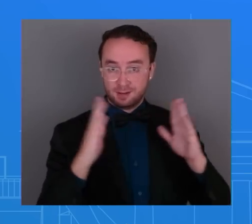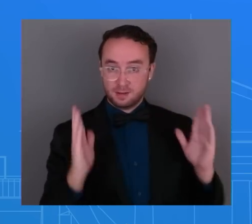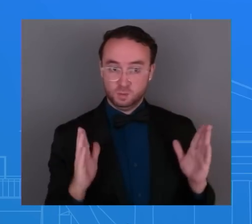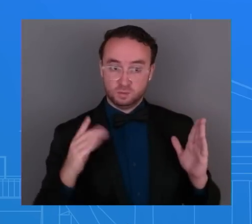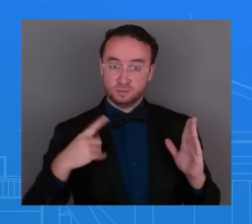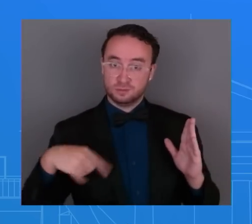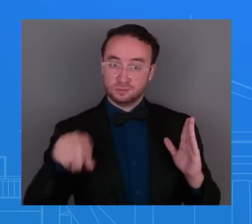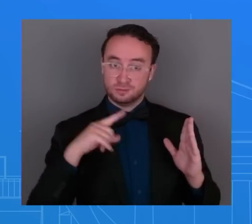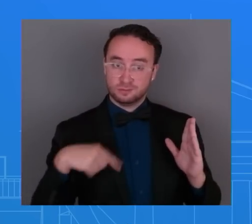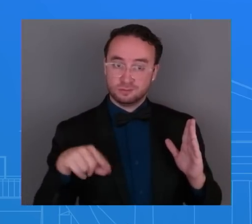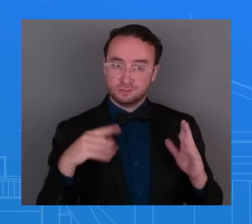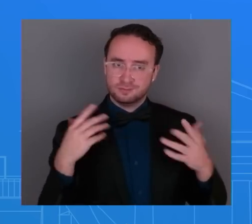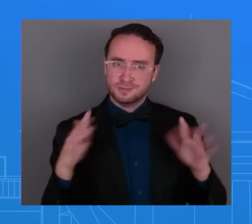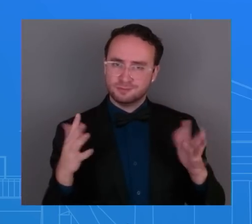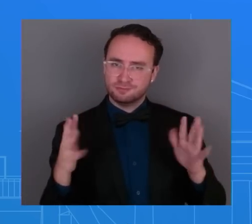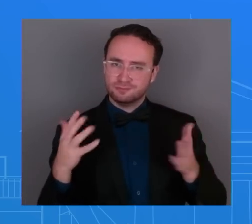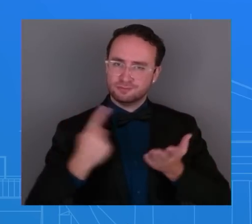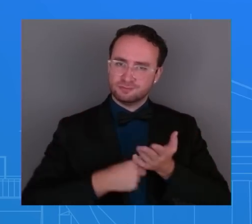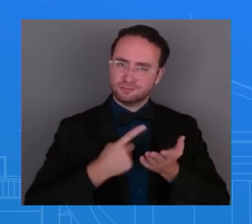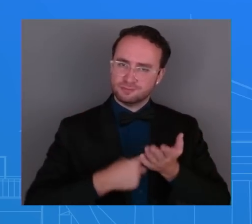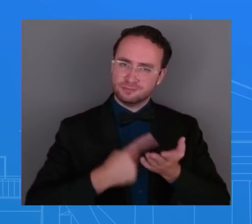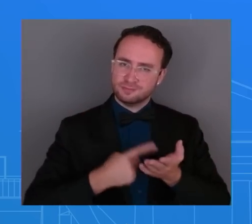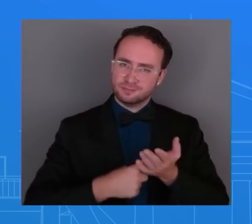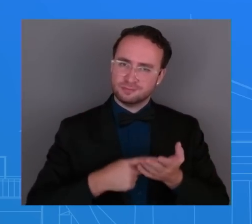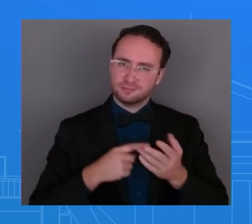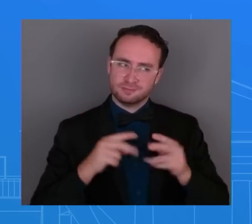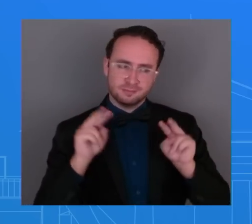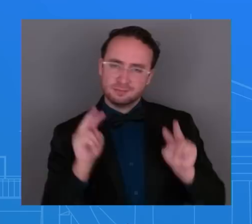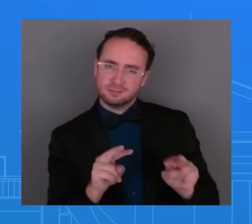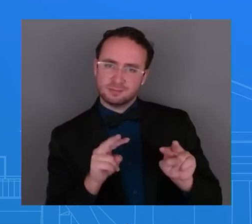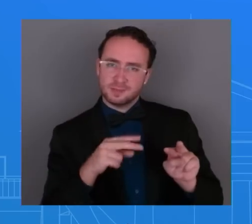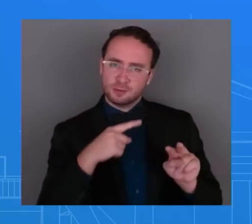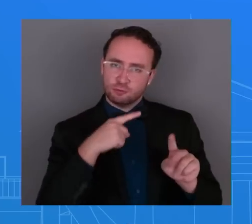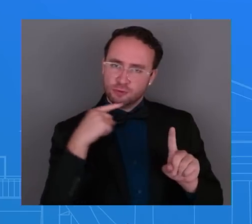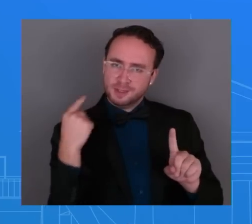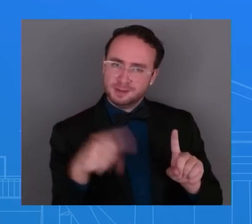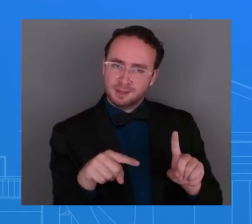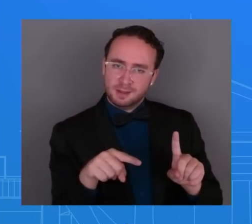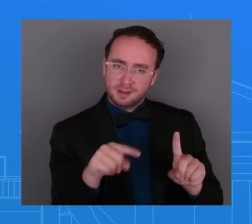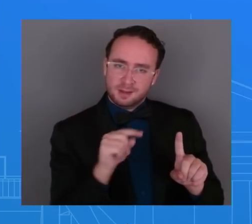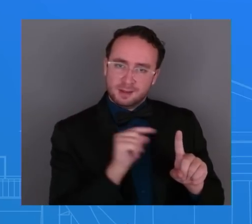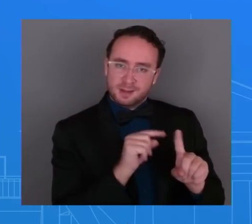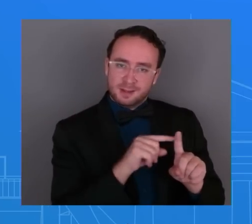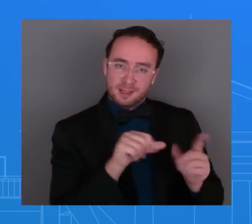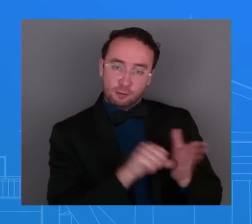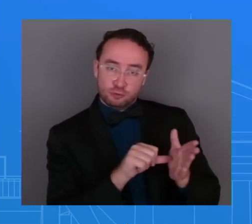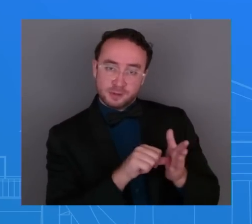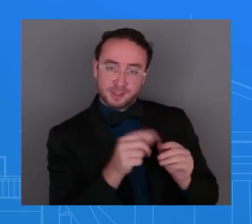since the outset of Russia's full-scale invasion of Ukraine. We've also warned both parties